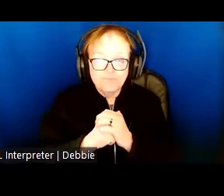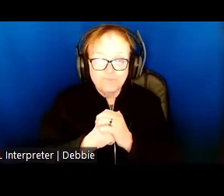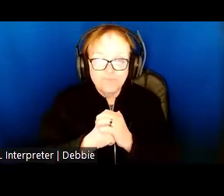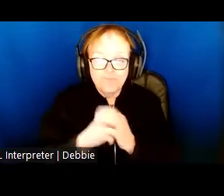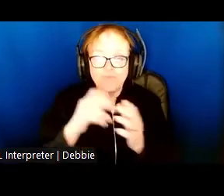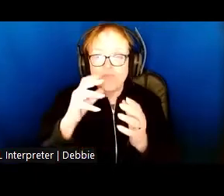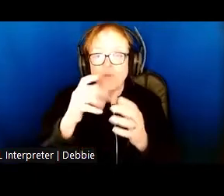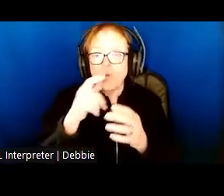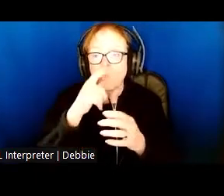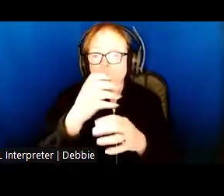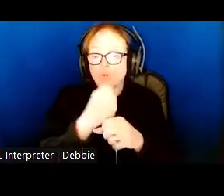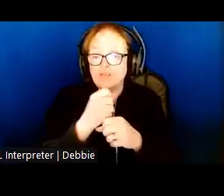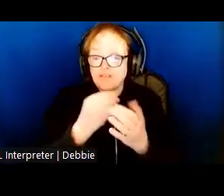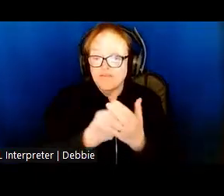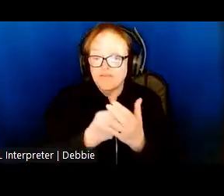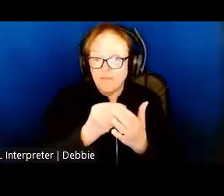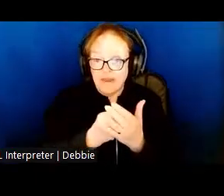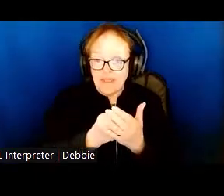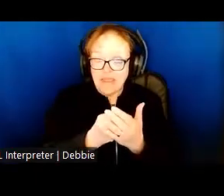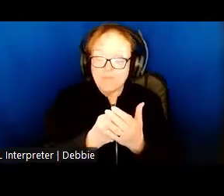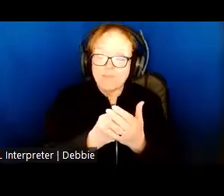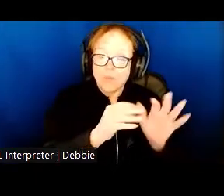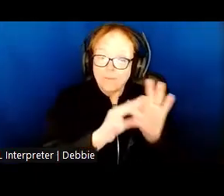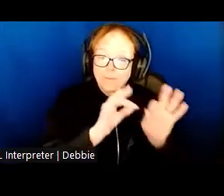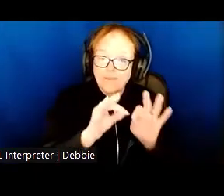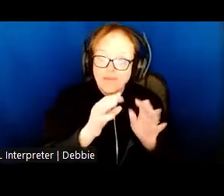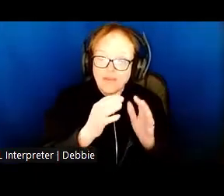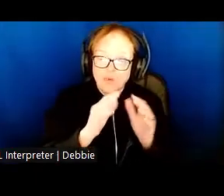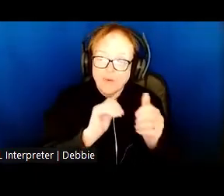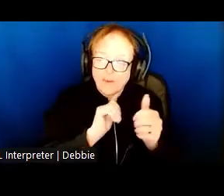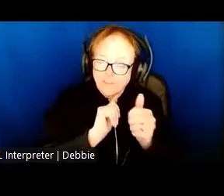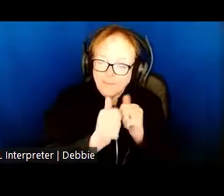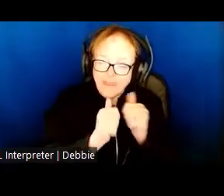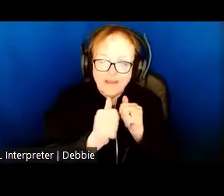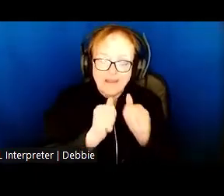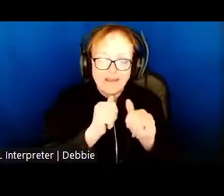Recipients are selected through a competitive evaluation process based on examples of their